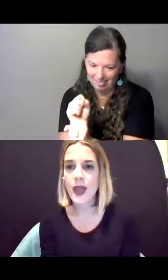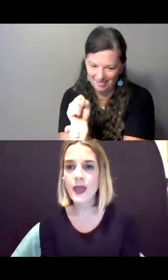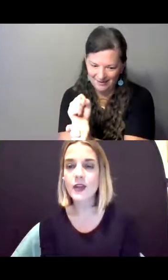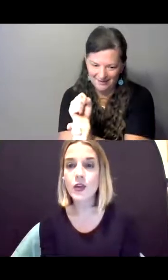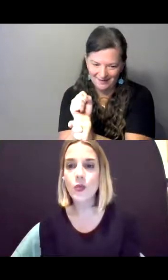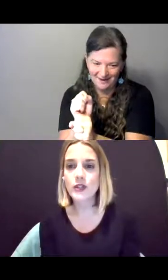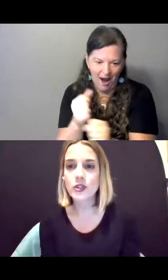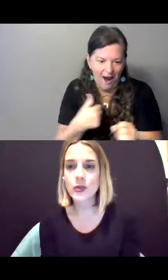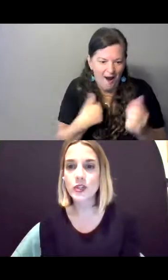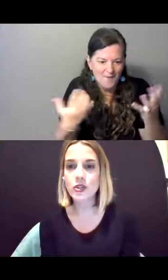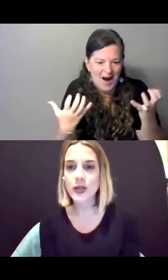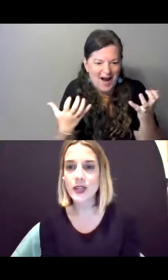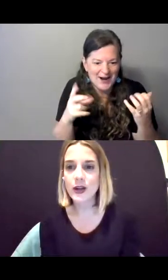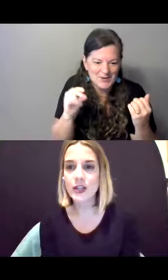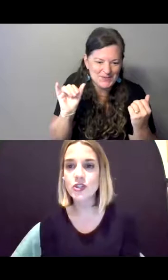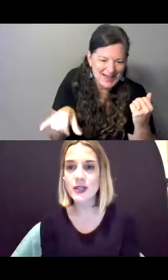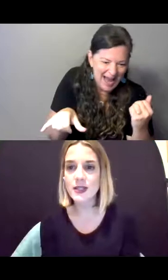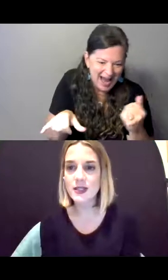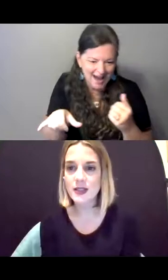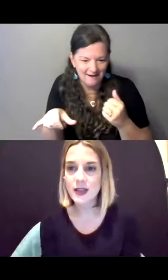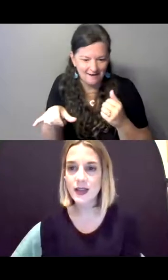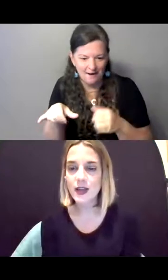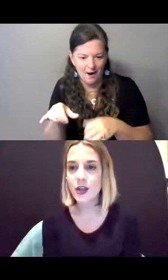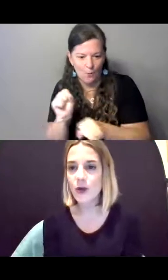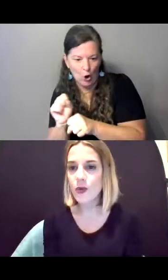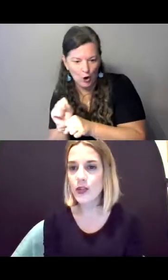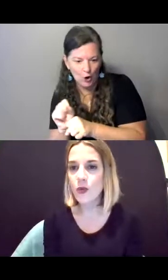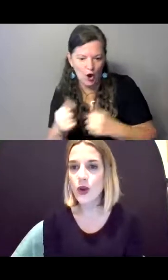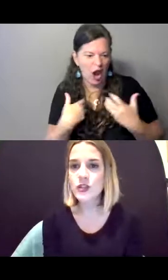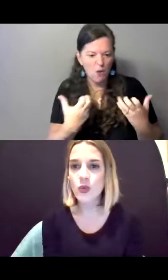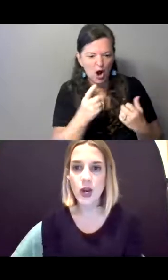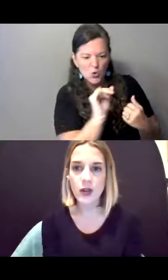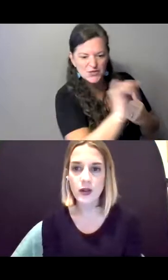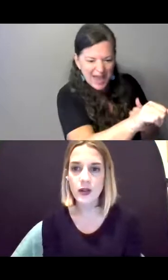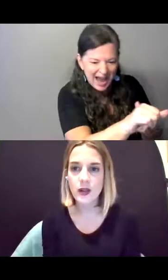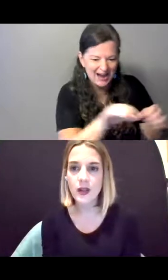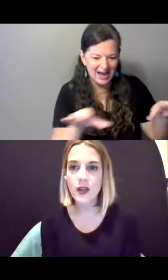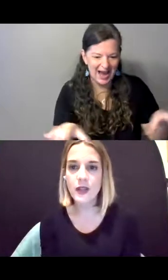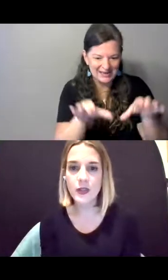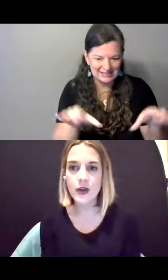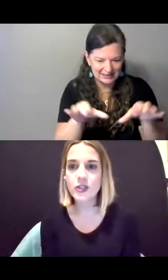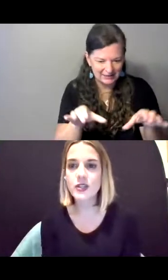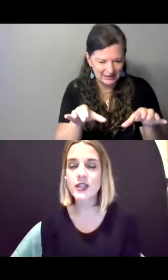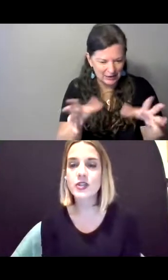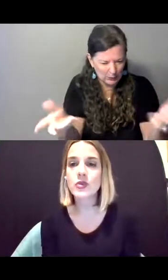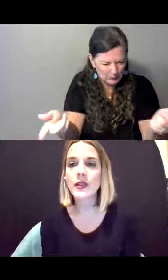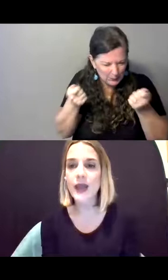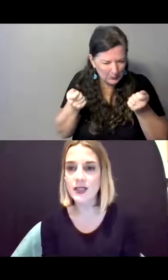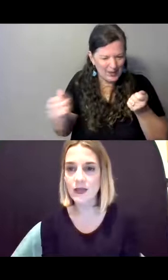and you want to intrigue their interest, you know, or they want to work.